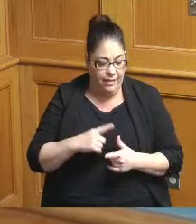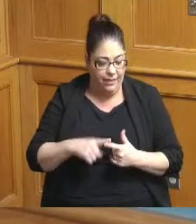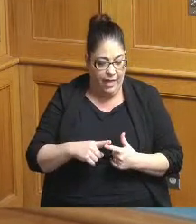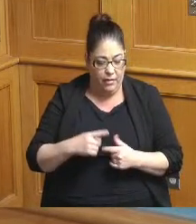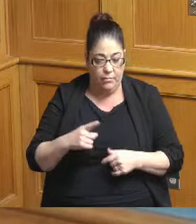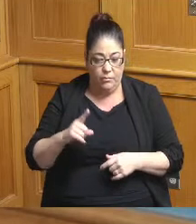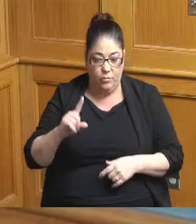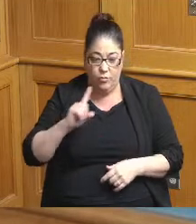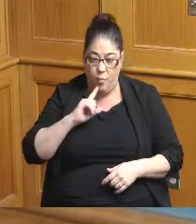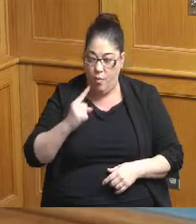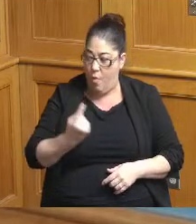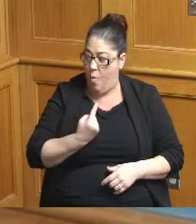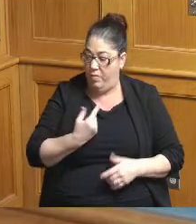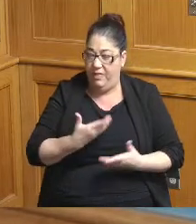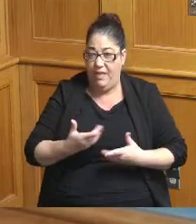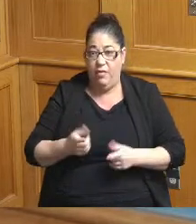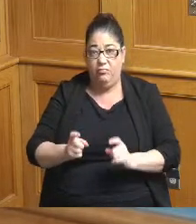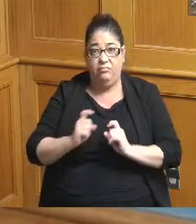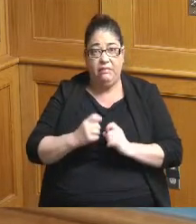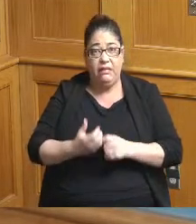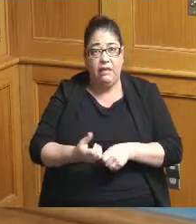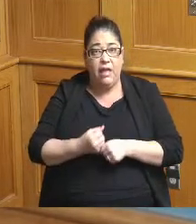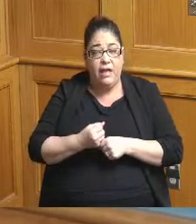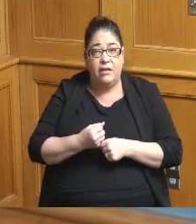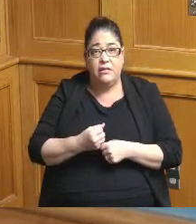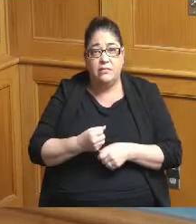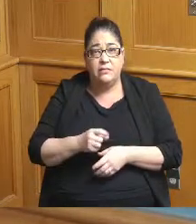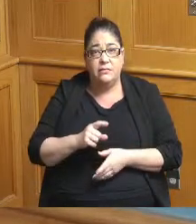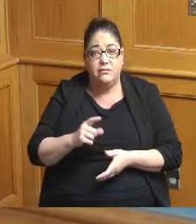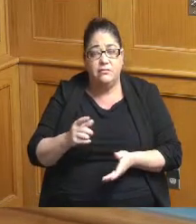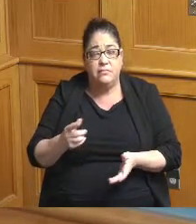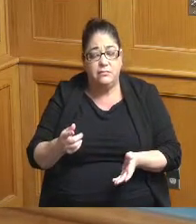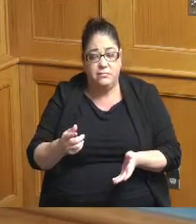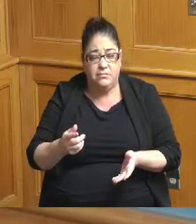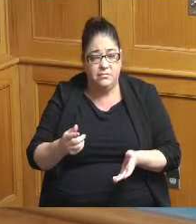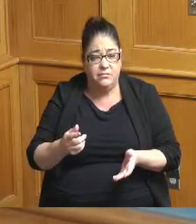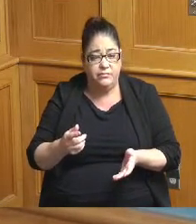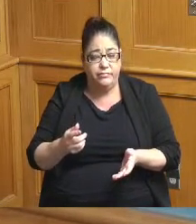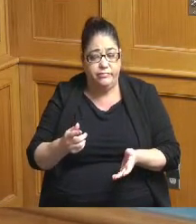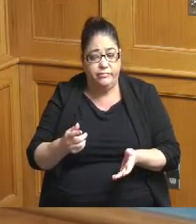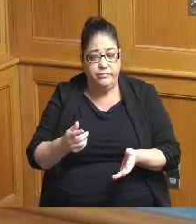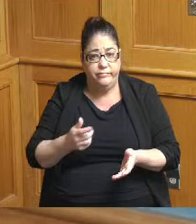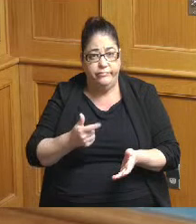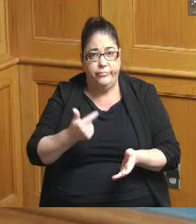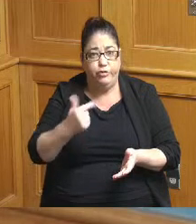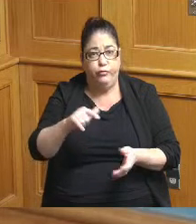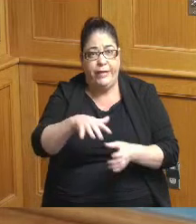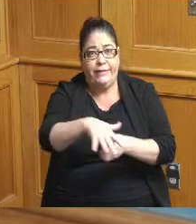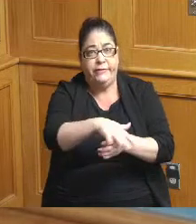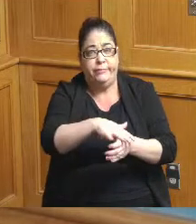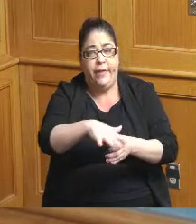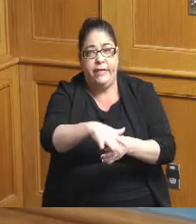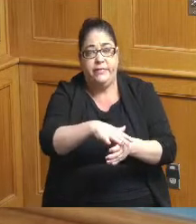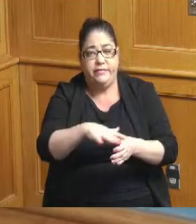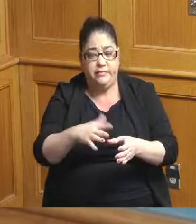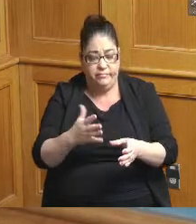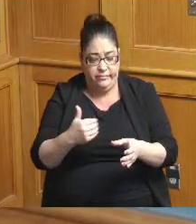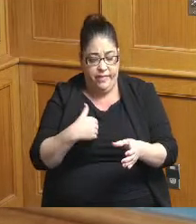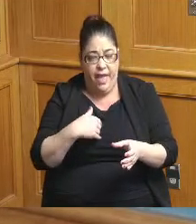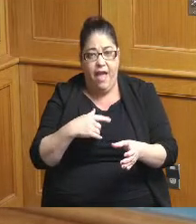county gets would be you know this PL this plot of land that we that we have over here we're not